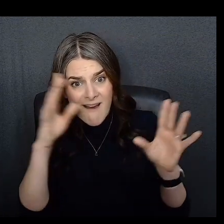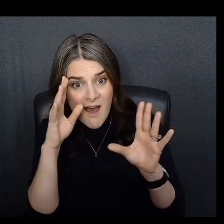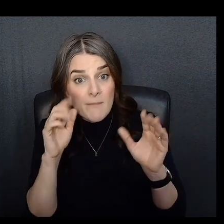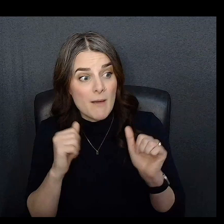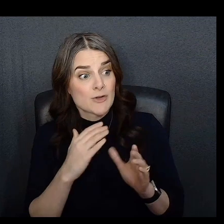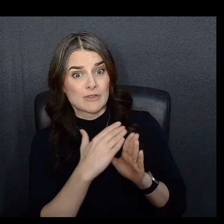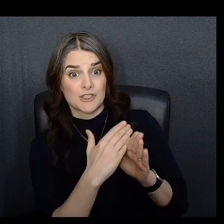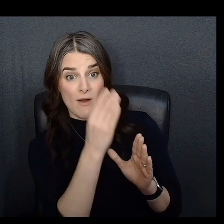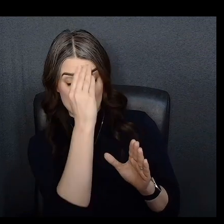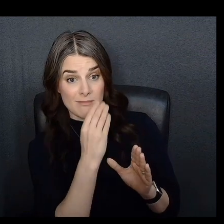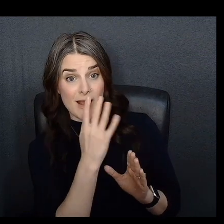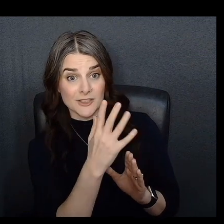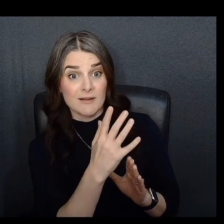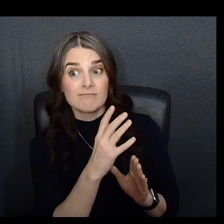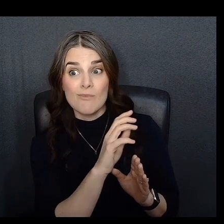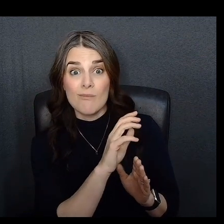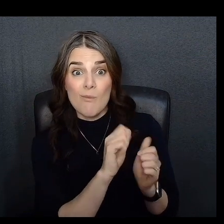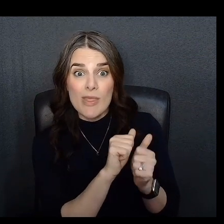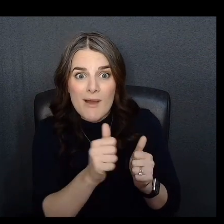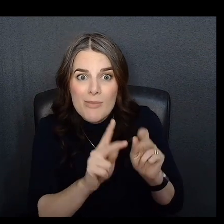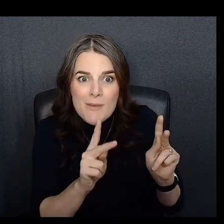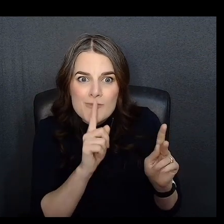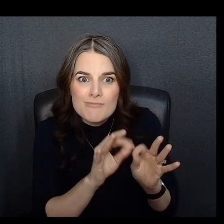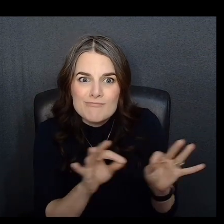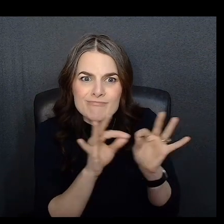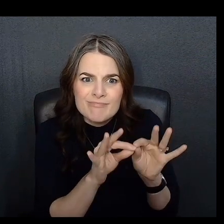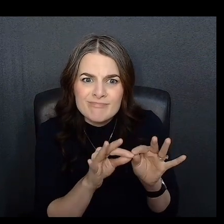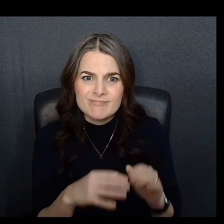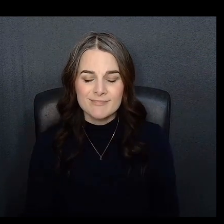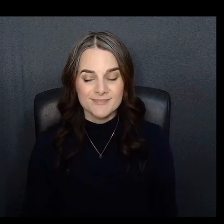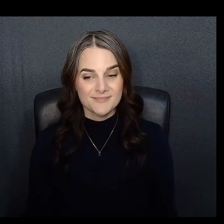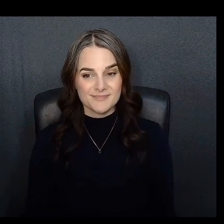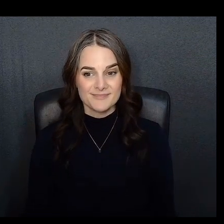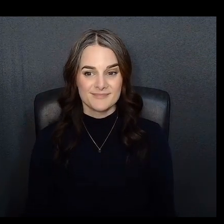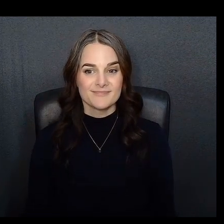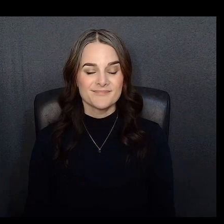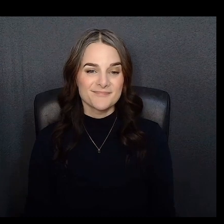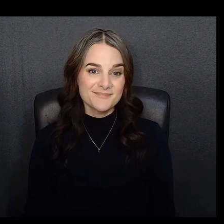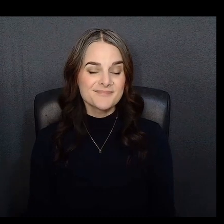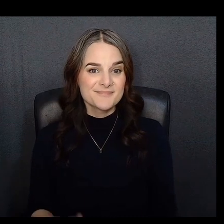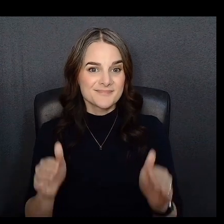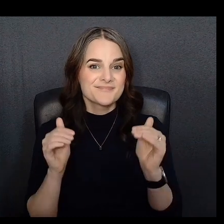is very important. So some implementation strategies.